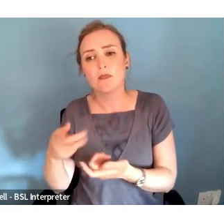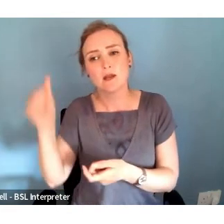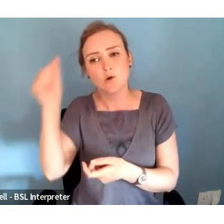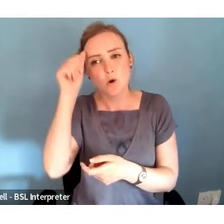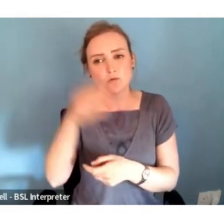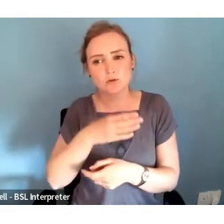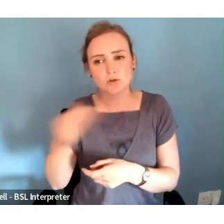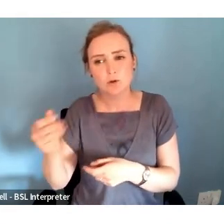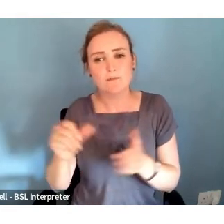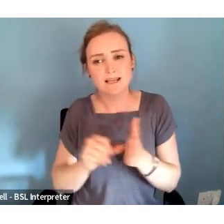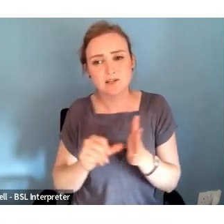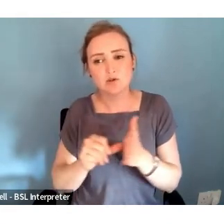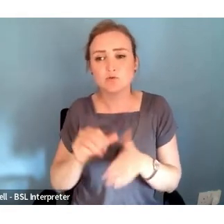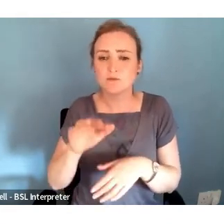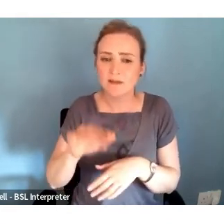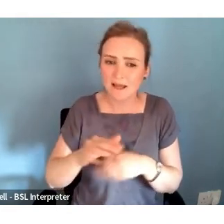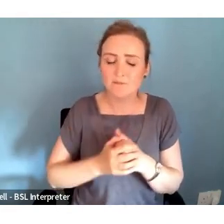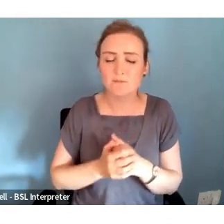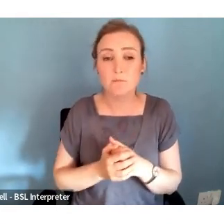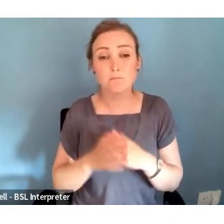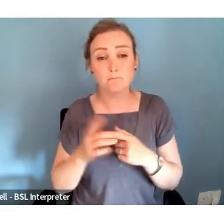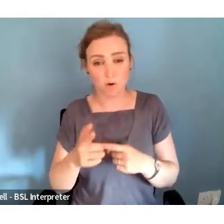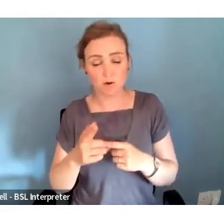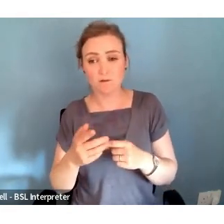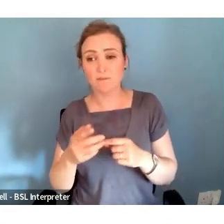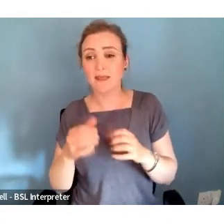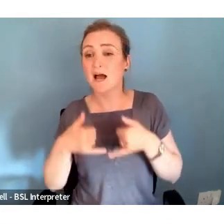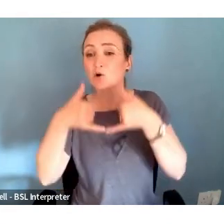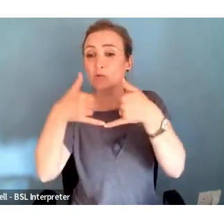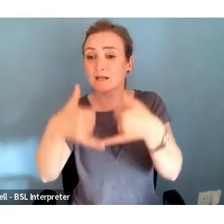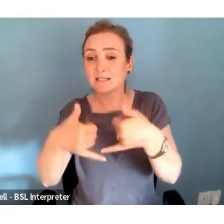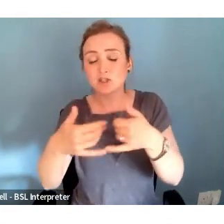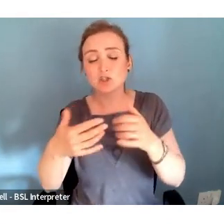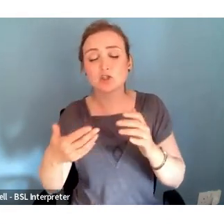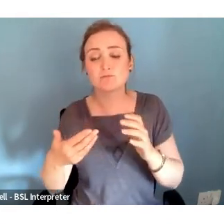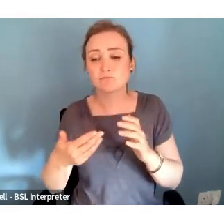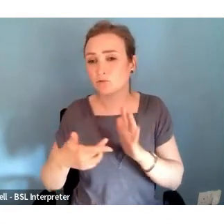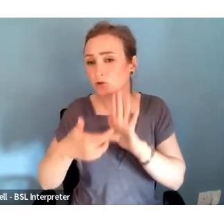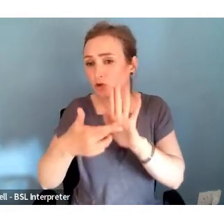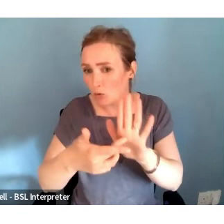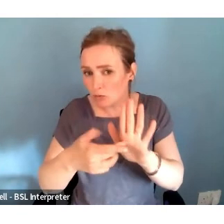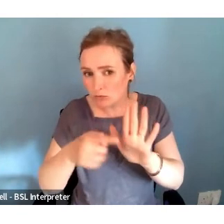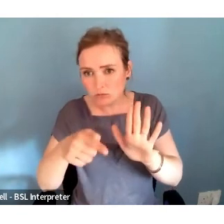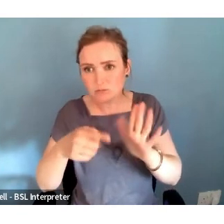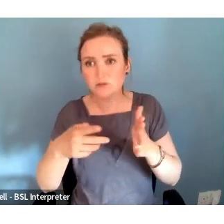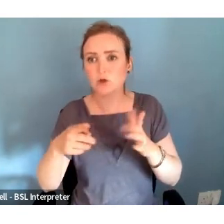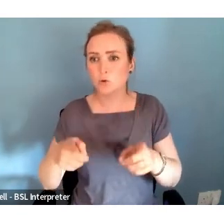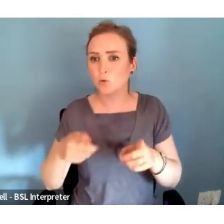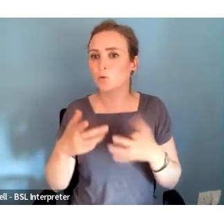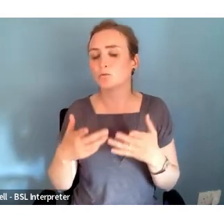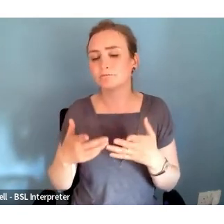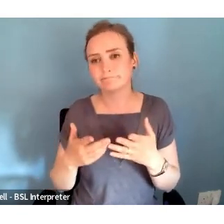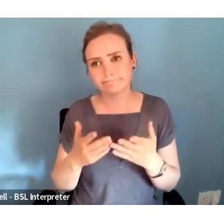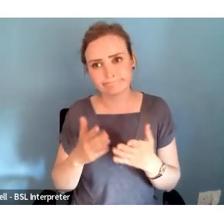disability son your agenda. Often when we talk to employers about diversity and inclusion, they will talk